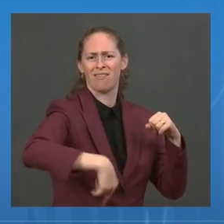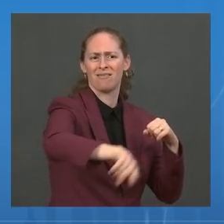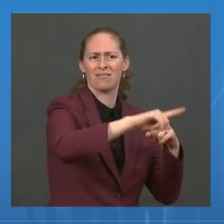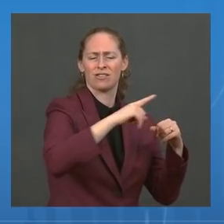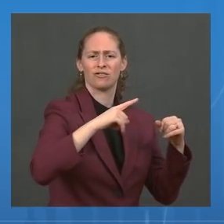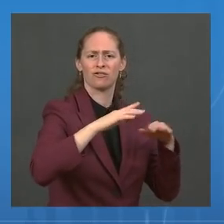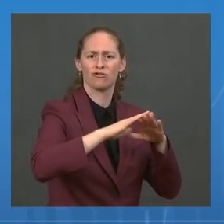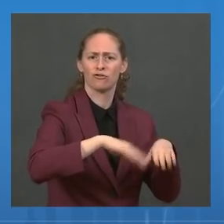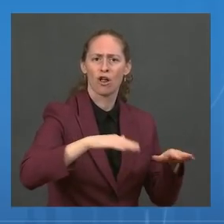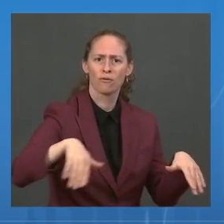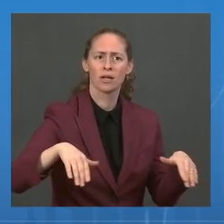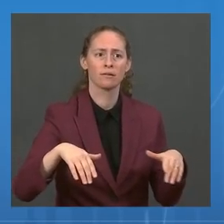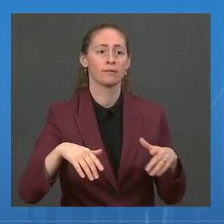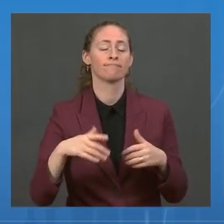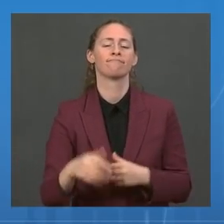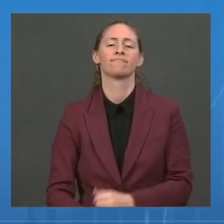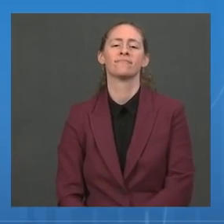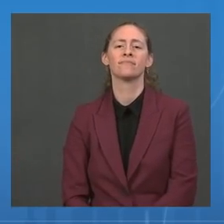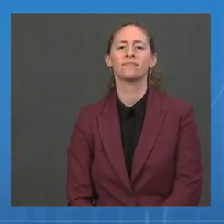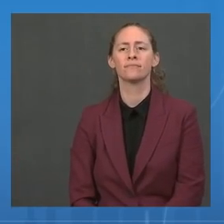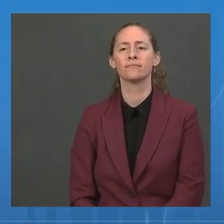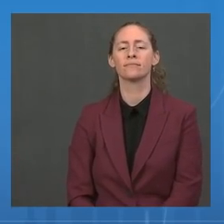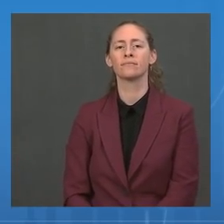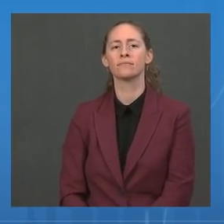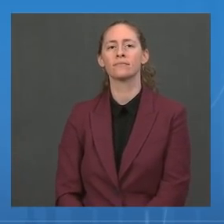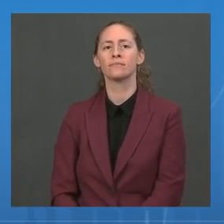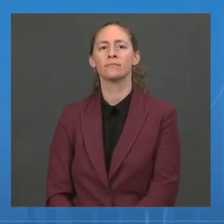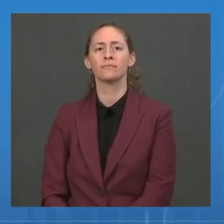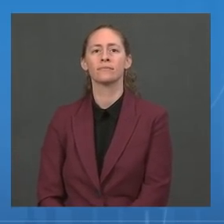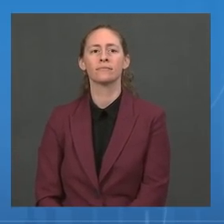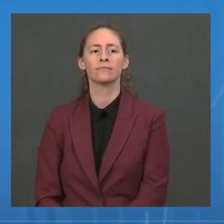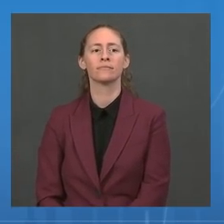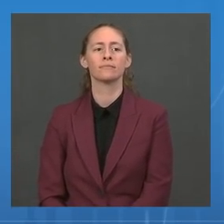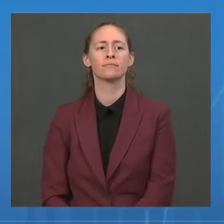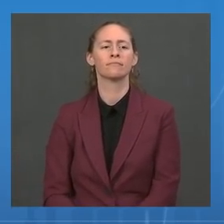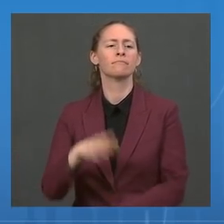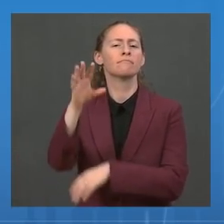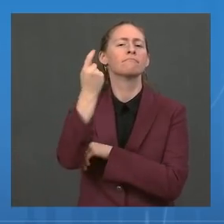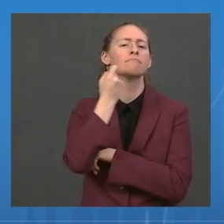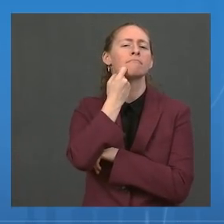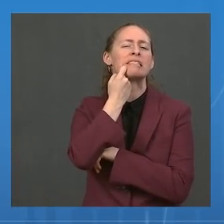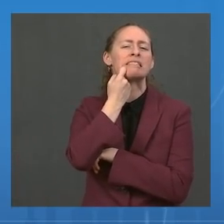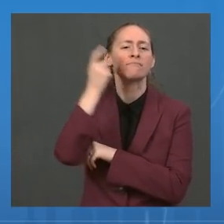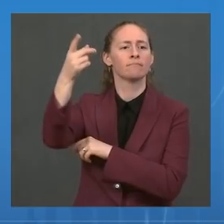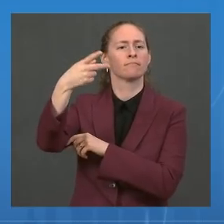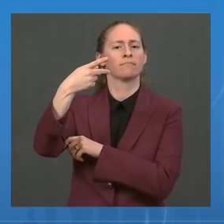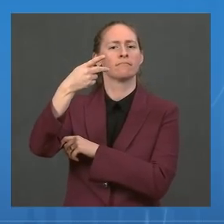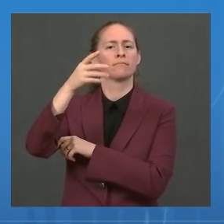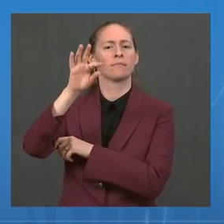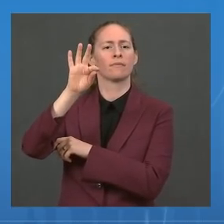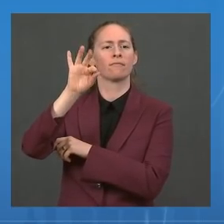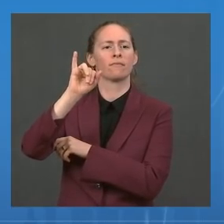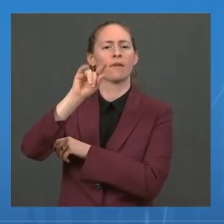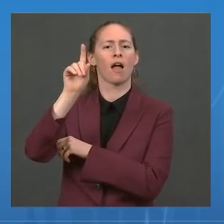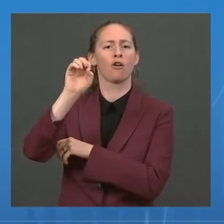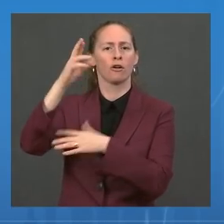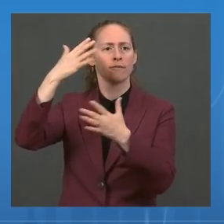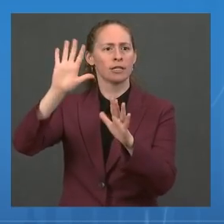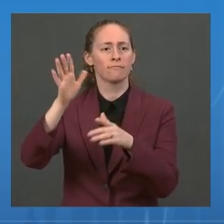Next slide. As you know, a few days ago, Pfizer and BioNTech submitted their data to the FDA